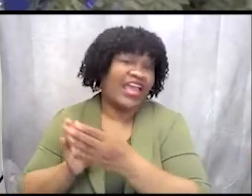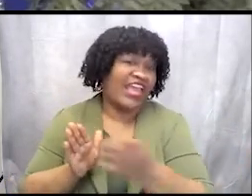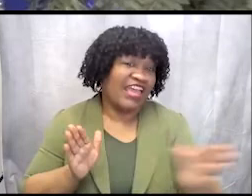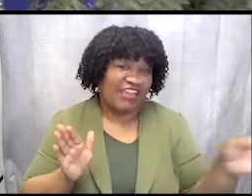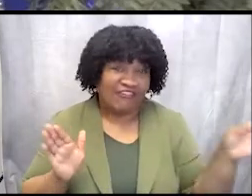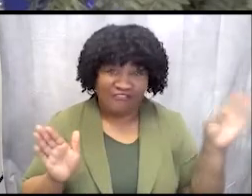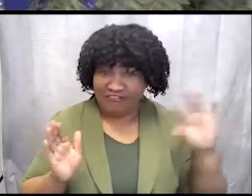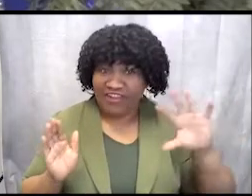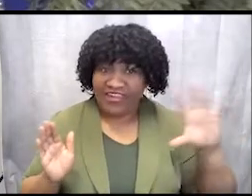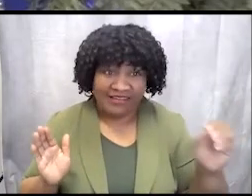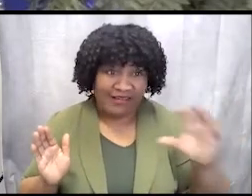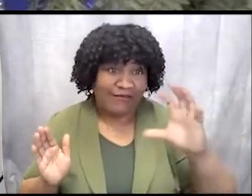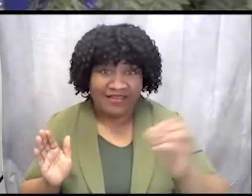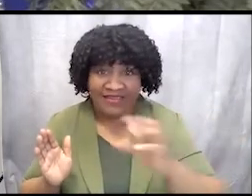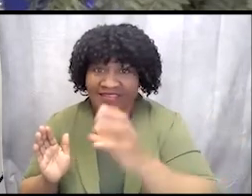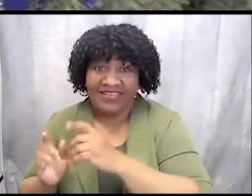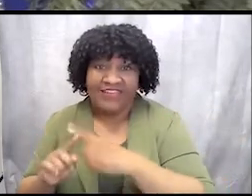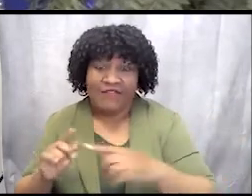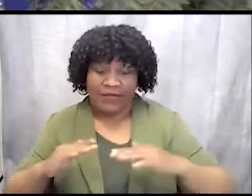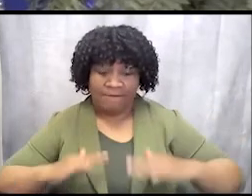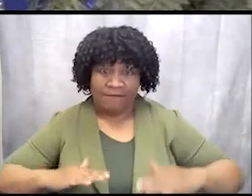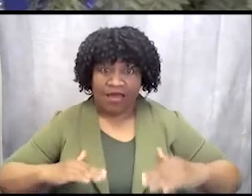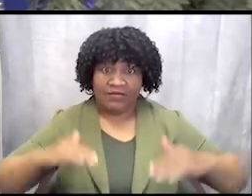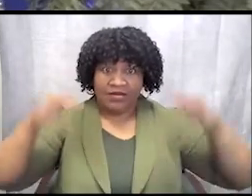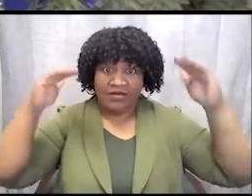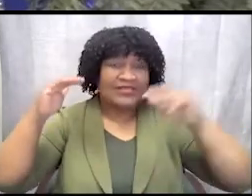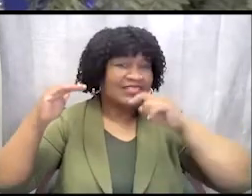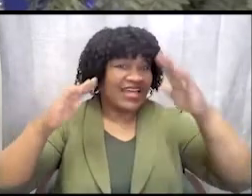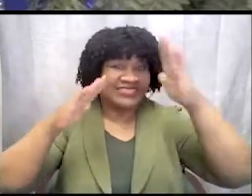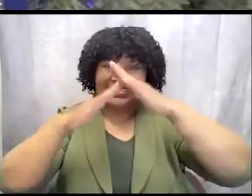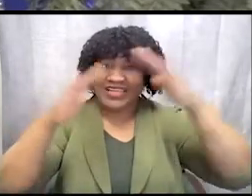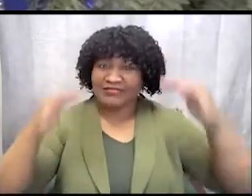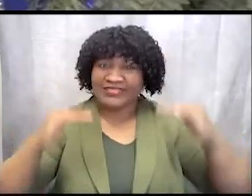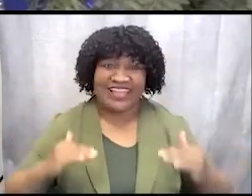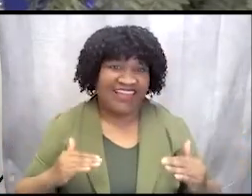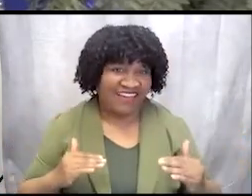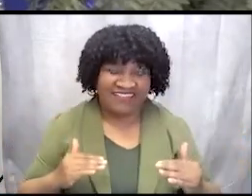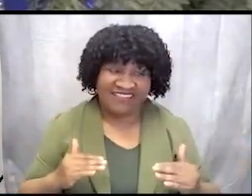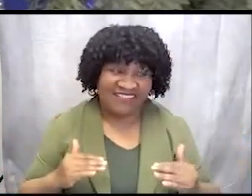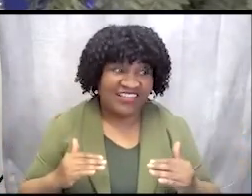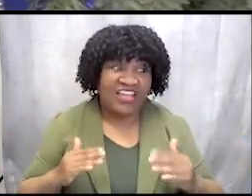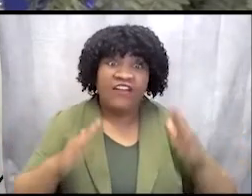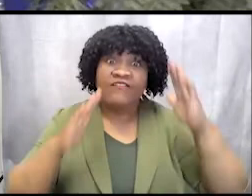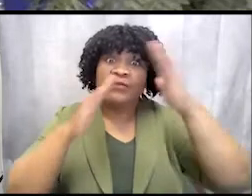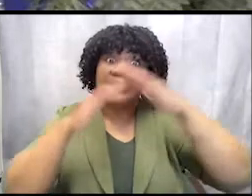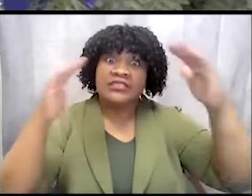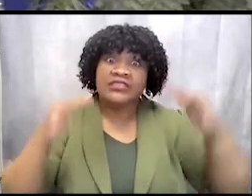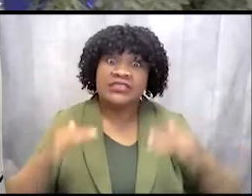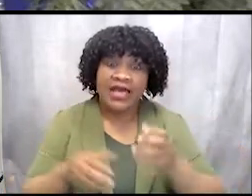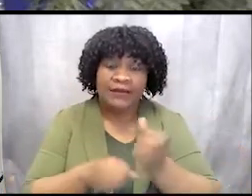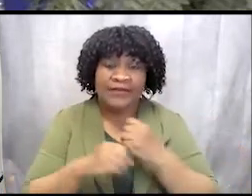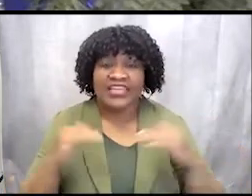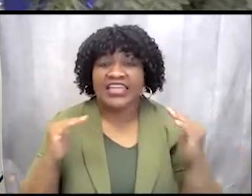really happens from the bottom-up, not the top-down. The role from the top should be to create an ecosystem